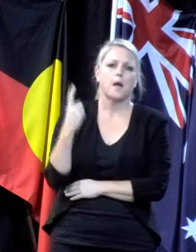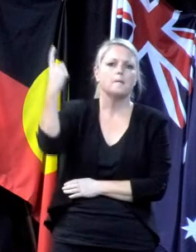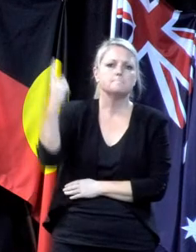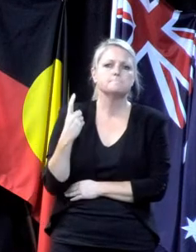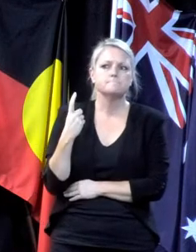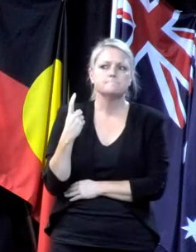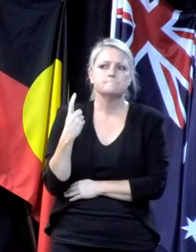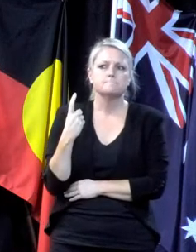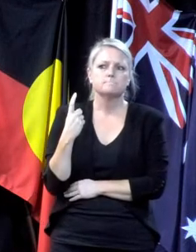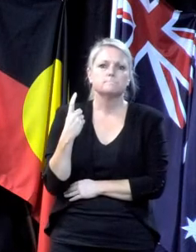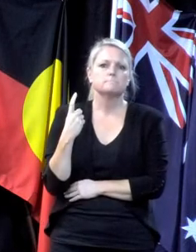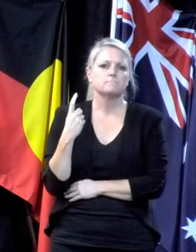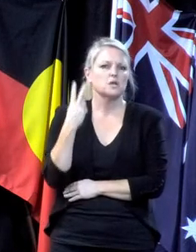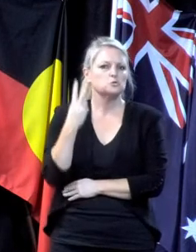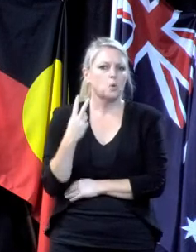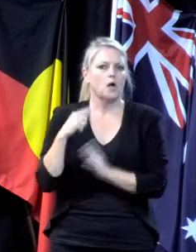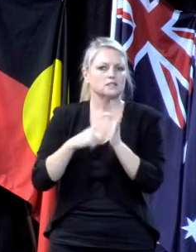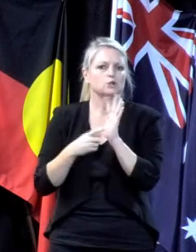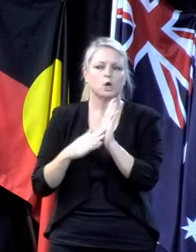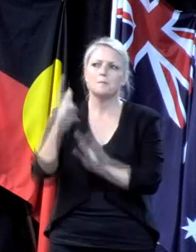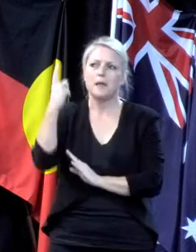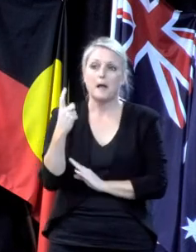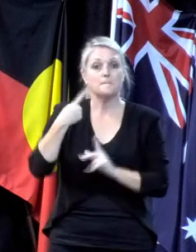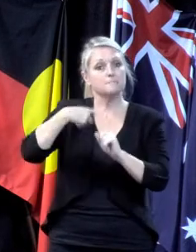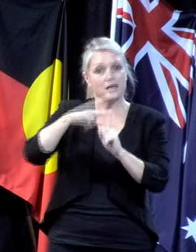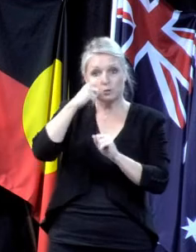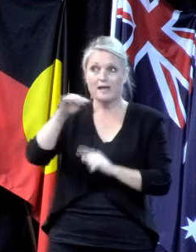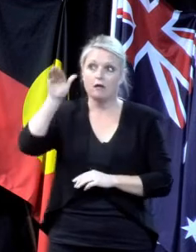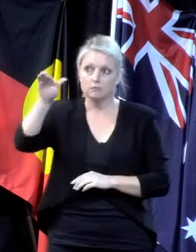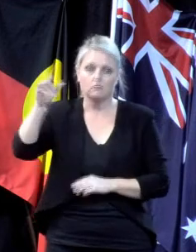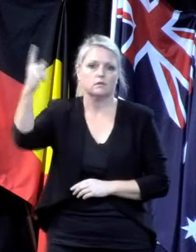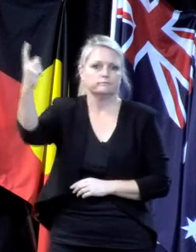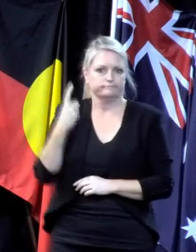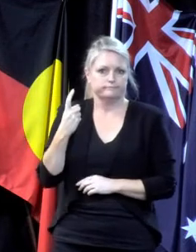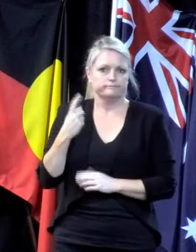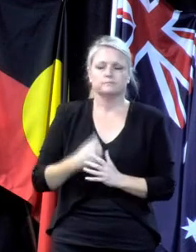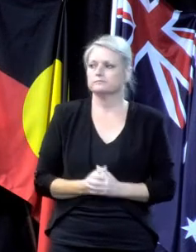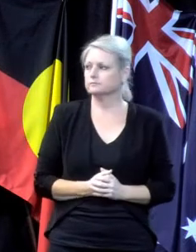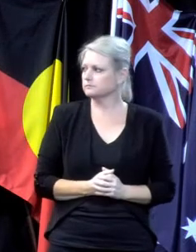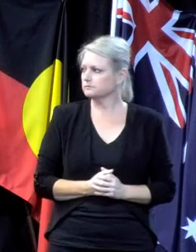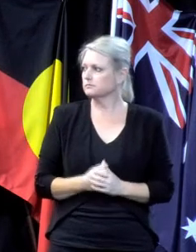and available on need... If we need them. Okay. Ms Prichard? So school improvement is based on the school improvement